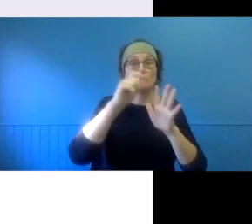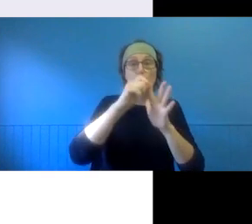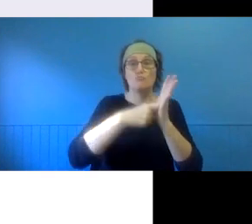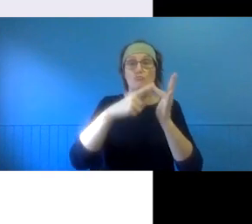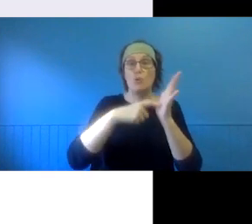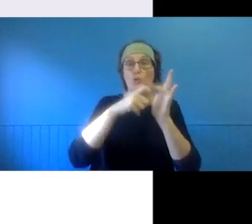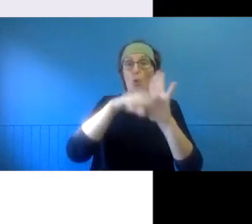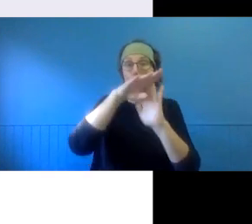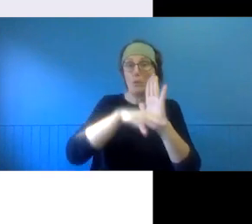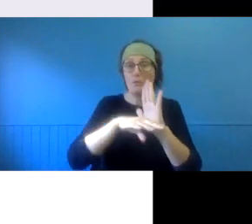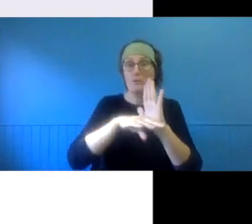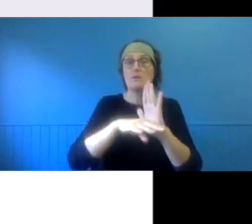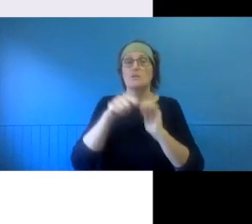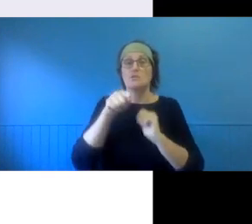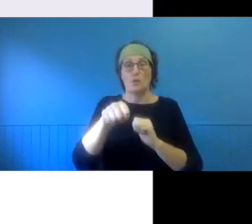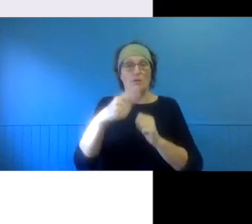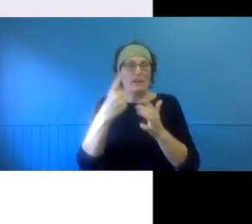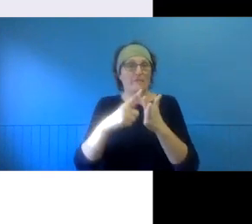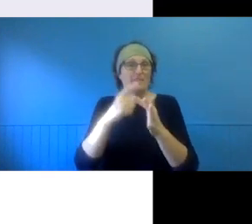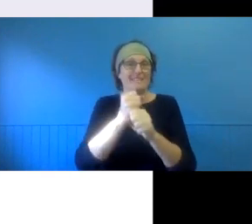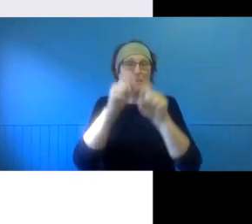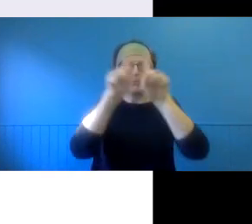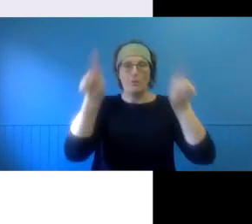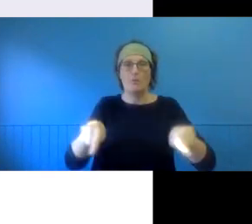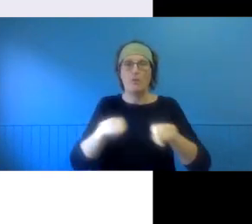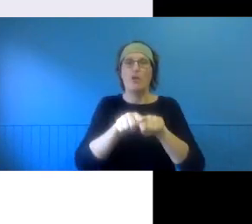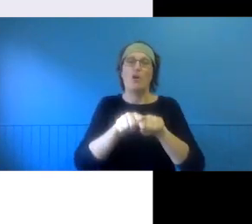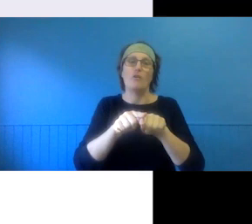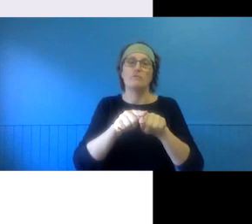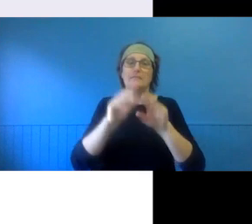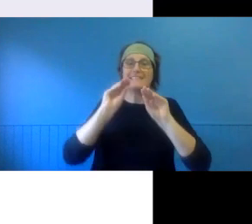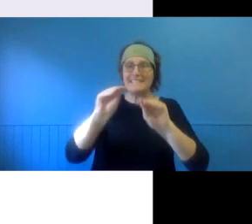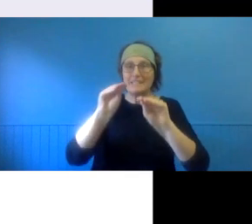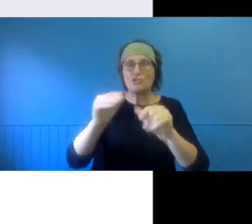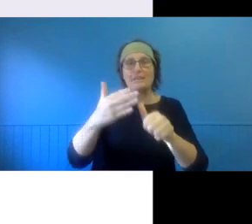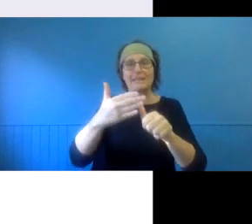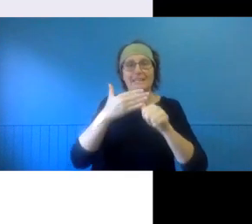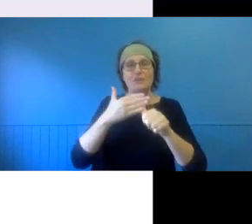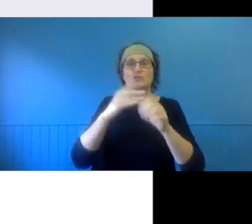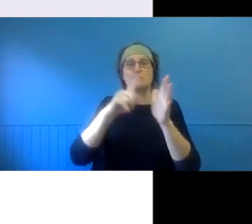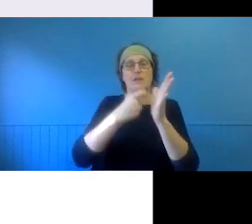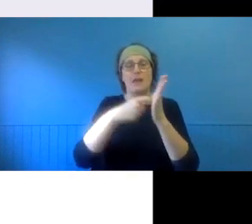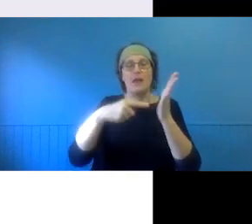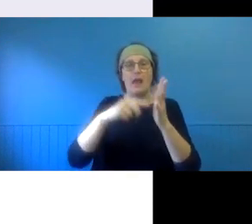a teaching Indigenous artform and skills online. Here I'm saying this